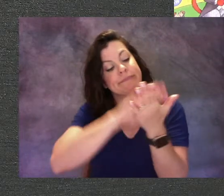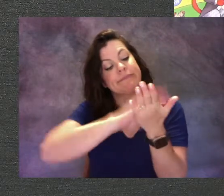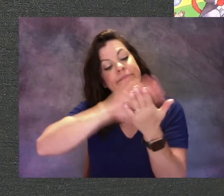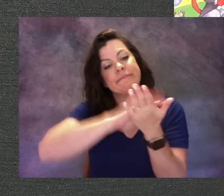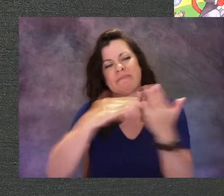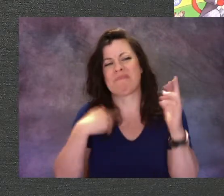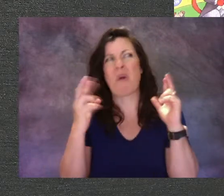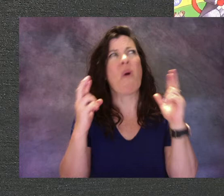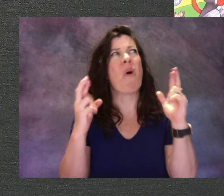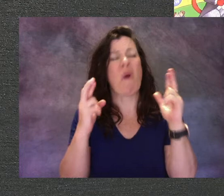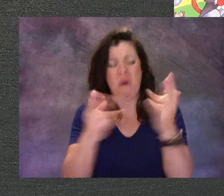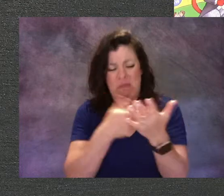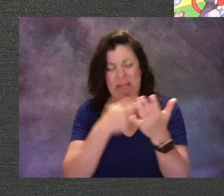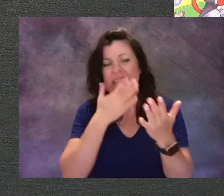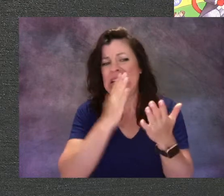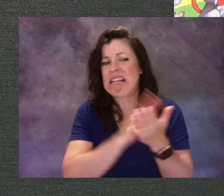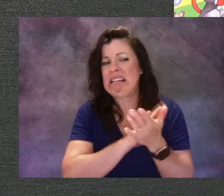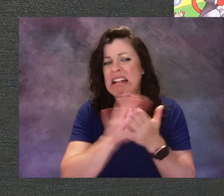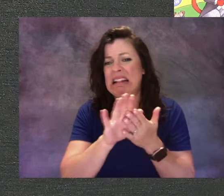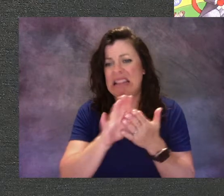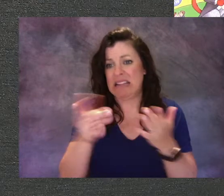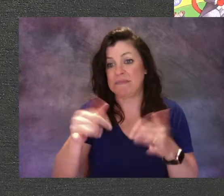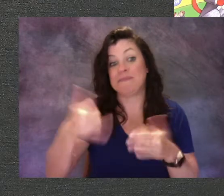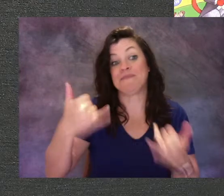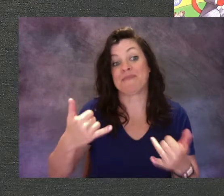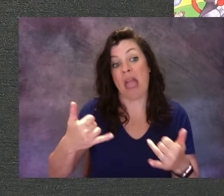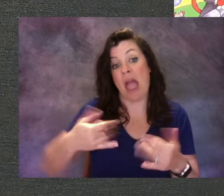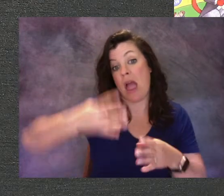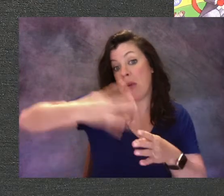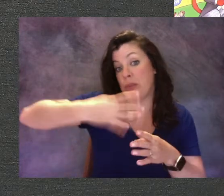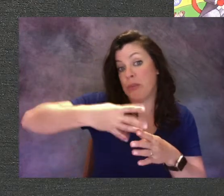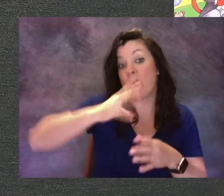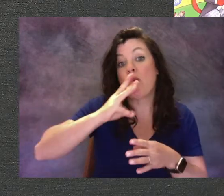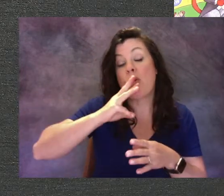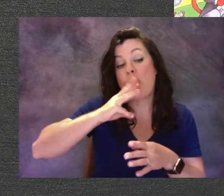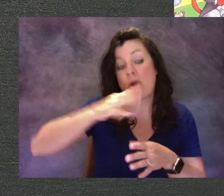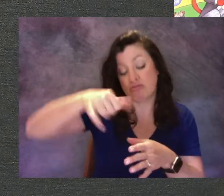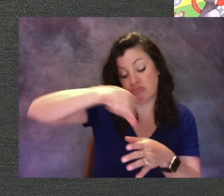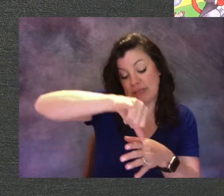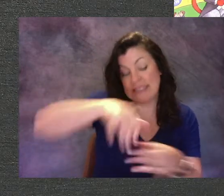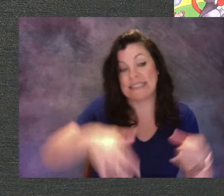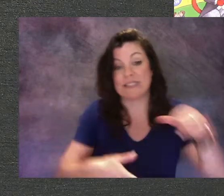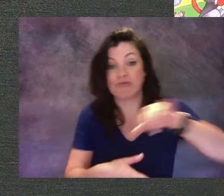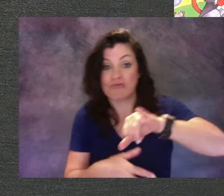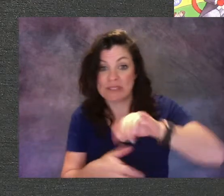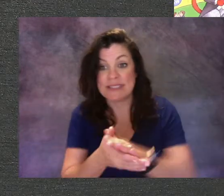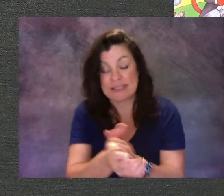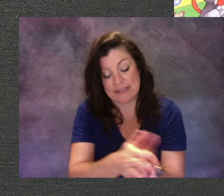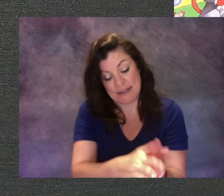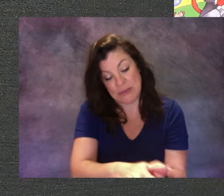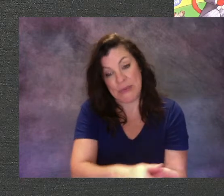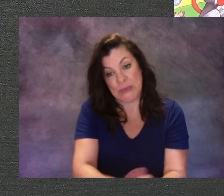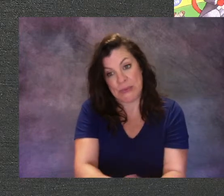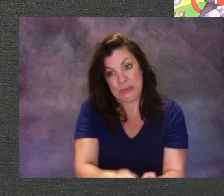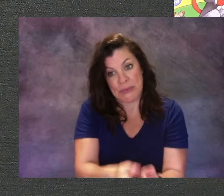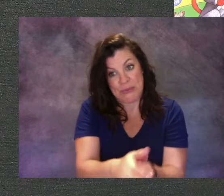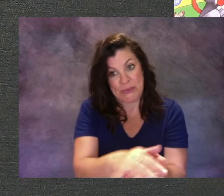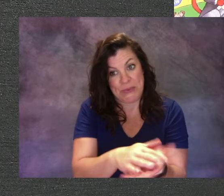And then I'm gonna rinse all the soap, off of my hands. And I get this one, too.